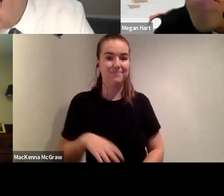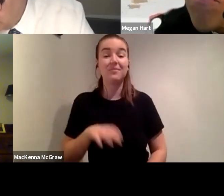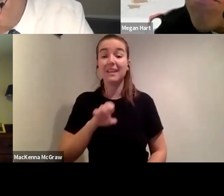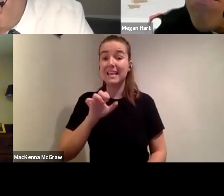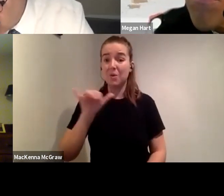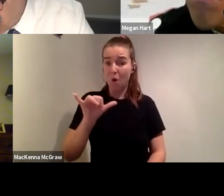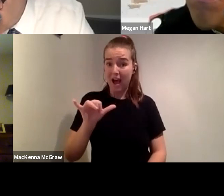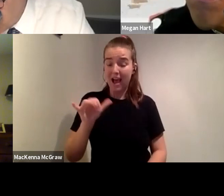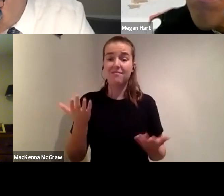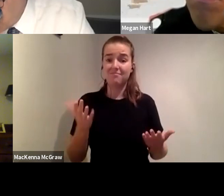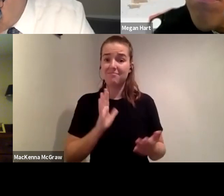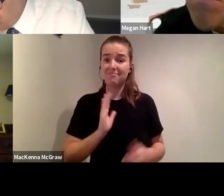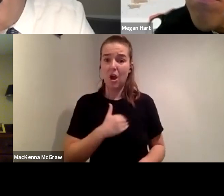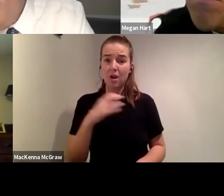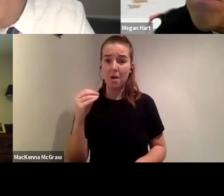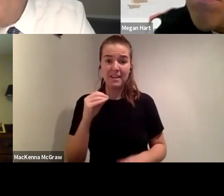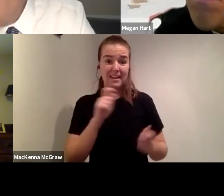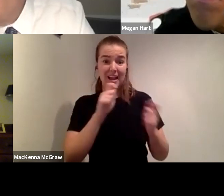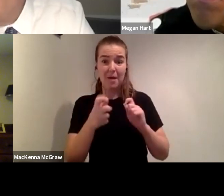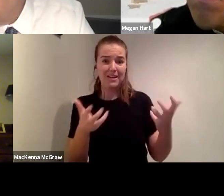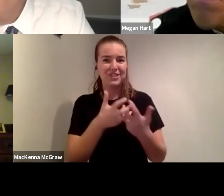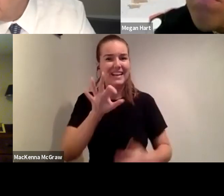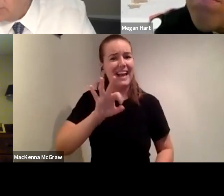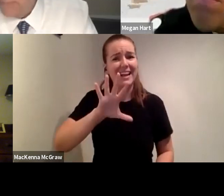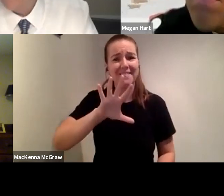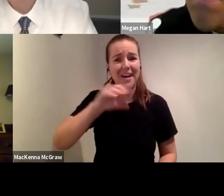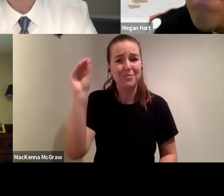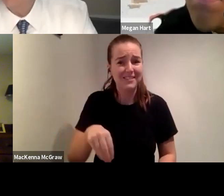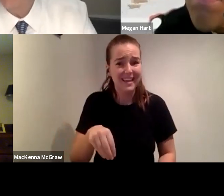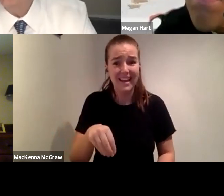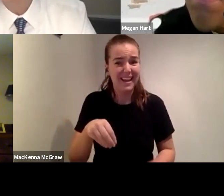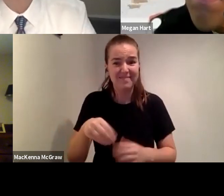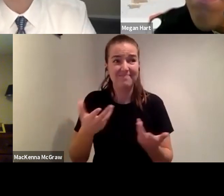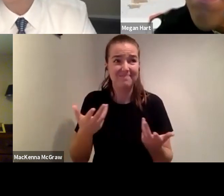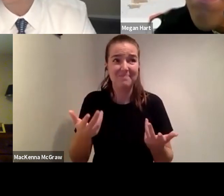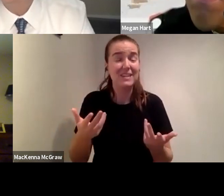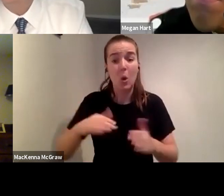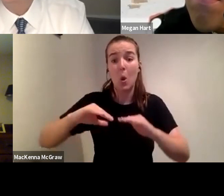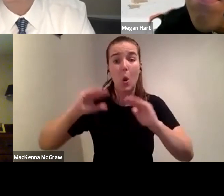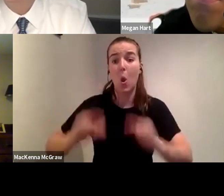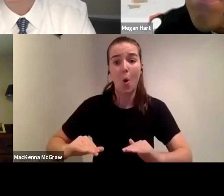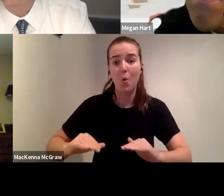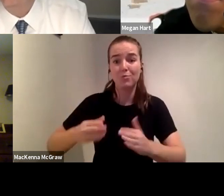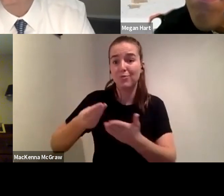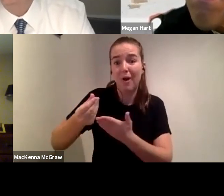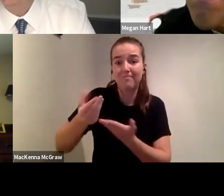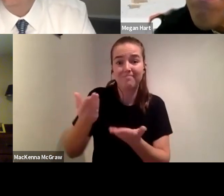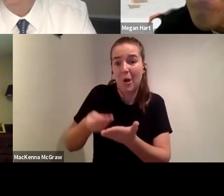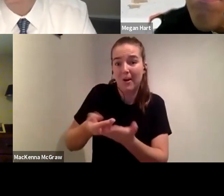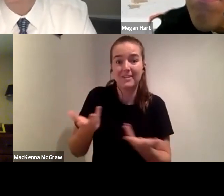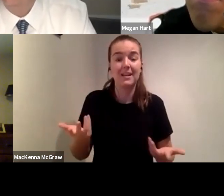Lisa, I wanted to add a little more on the employer side.